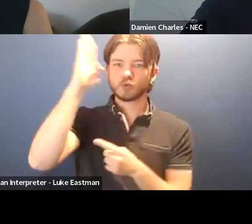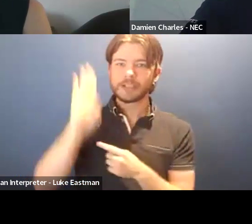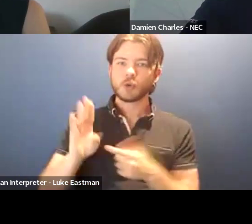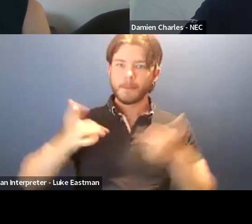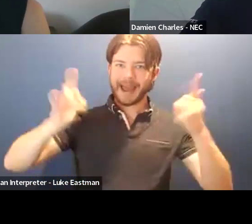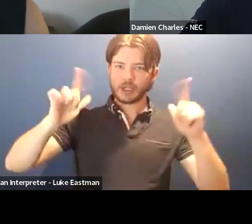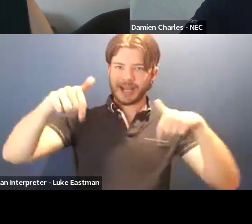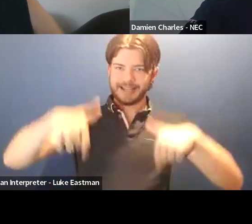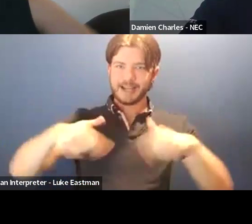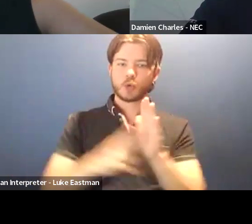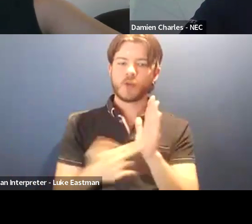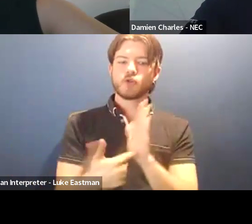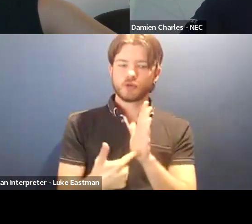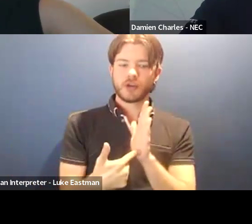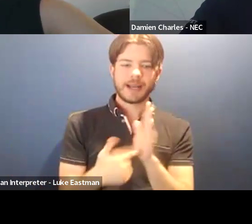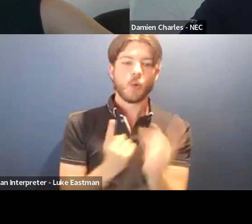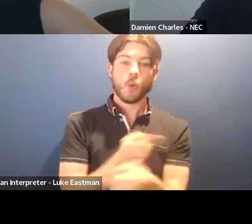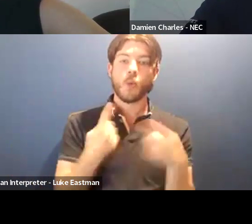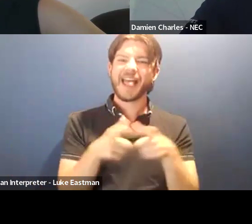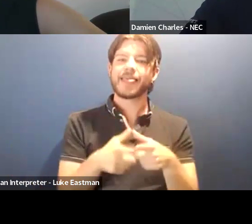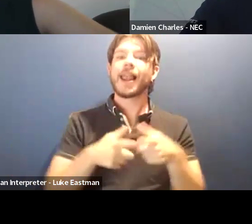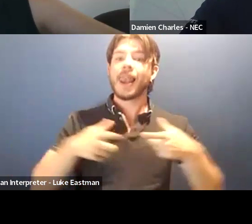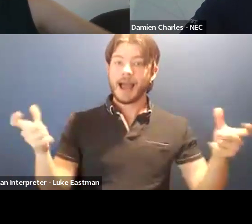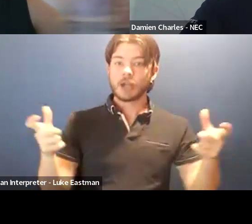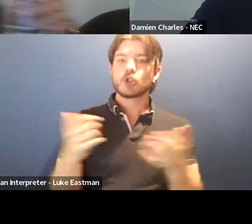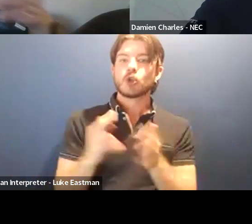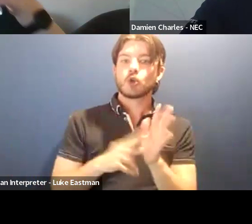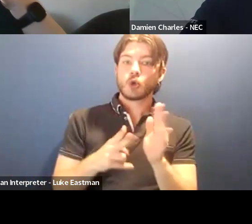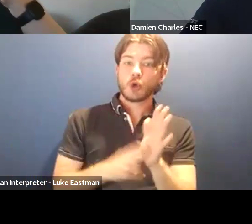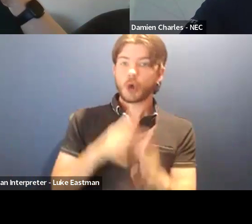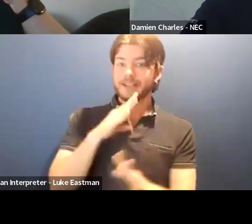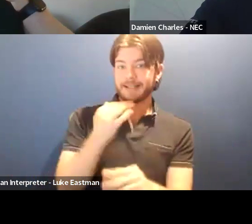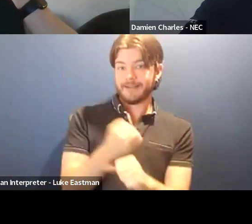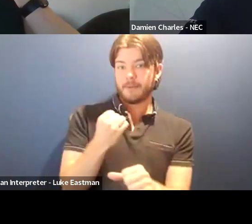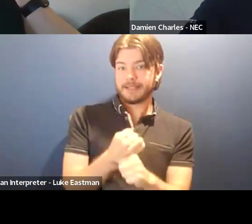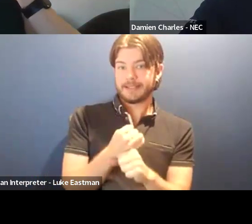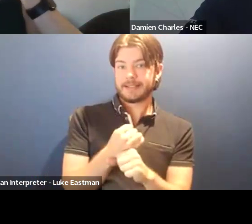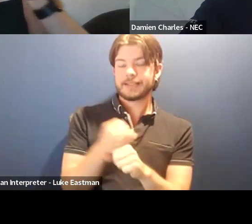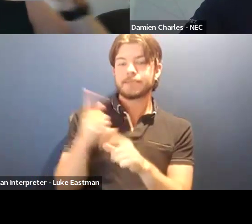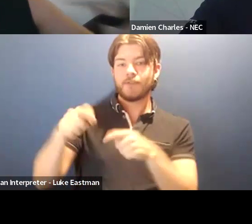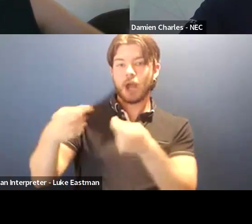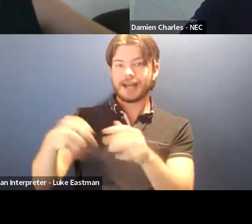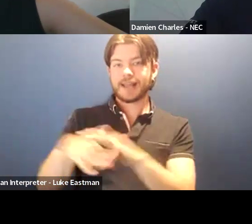Northern Territory. We're the largest non-government ICT employer in the